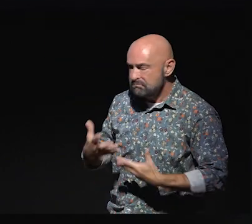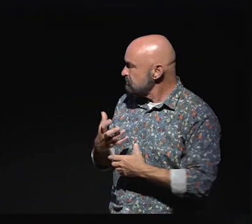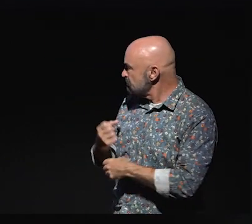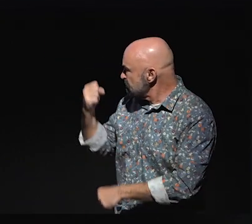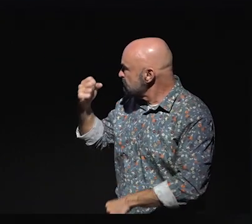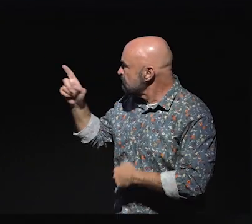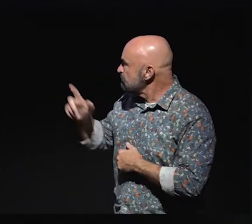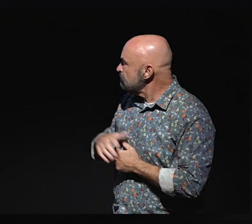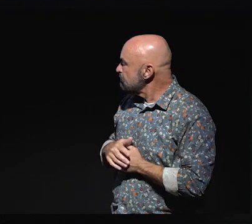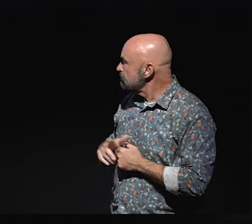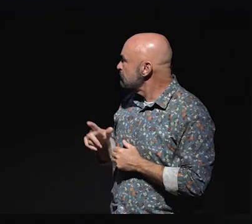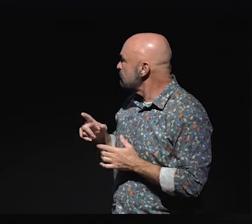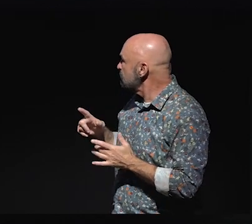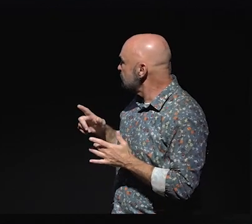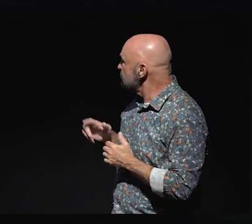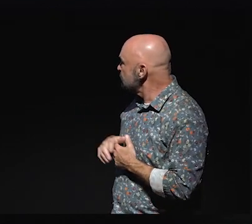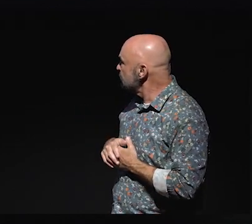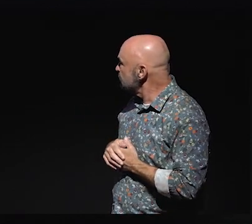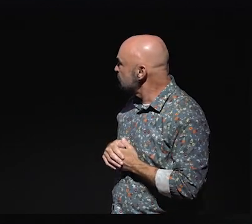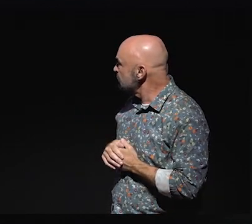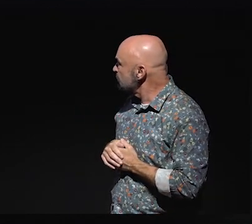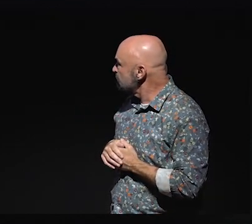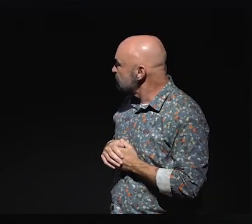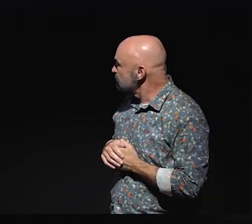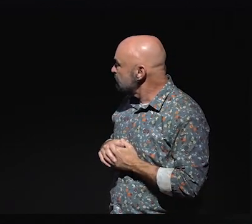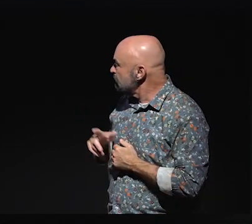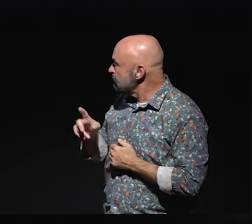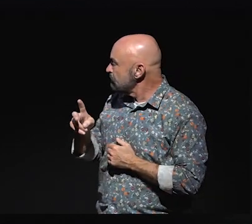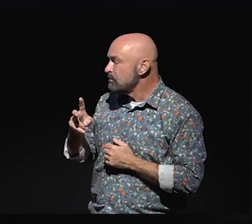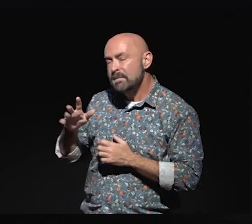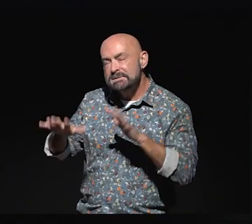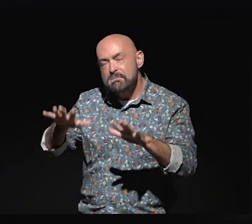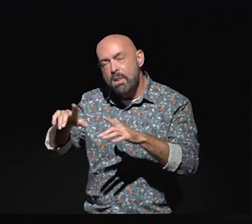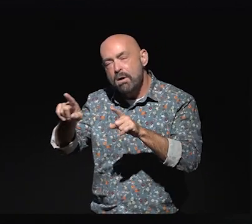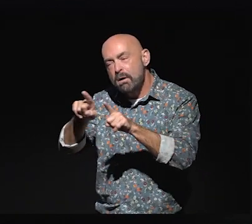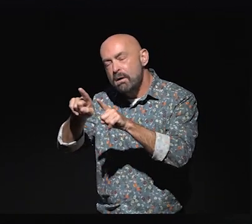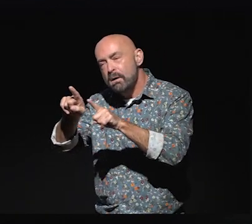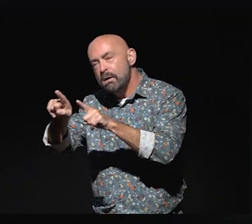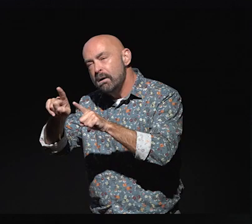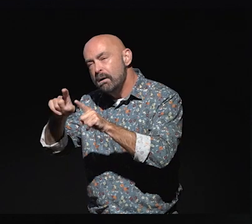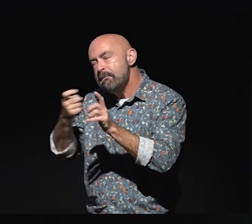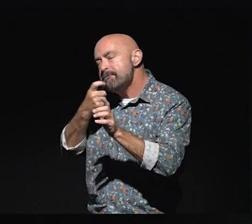Ingres had been looking at the great 'Ghent Altarpiece' by Van Eyck, similar enamel surface to the paint,